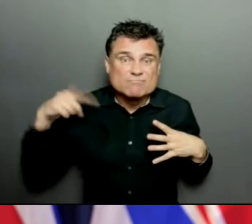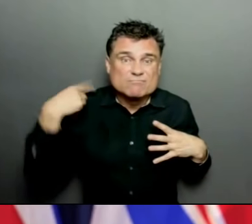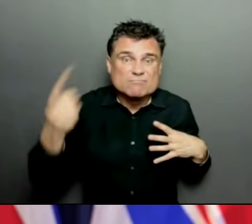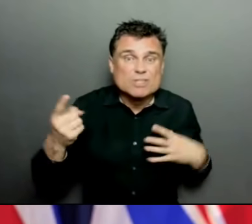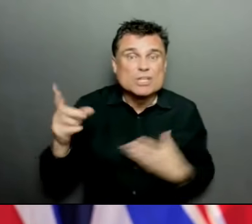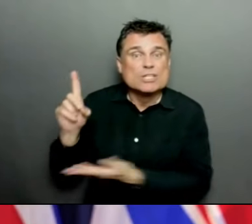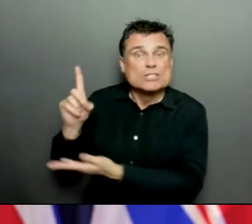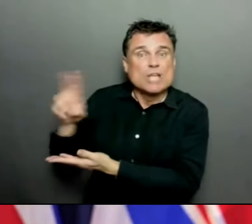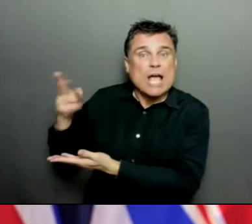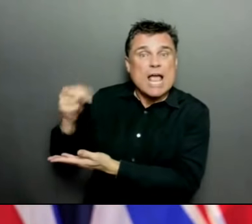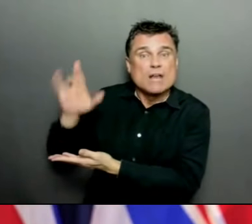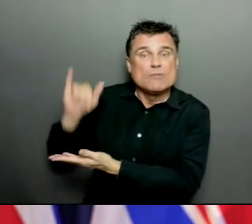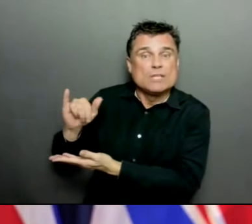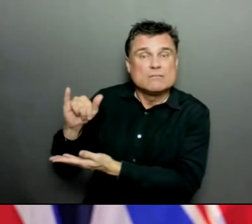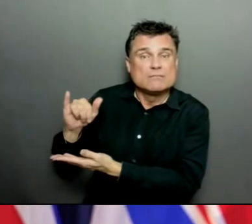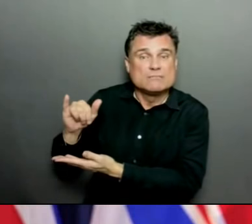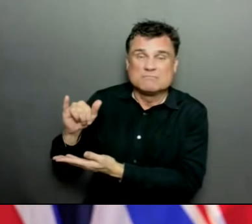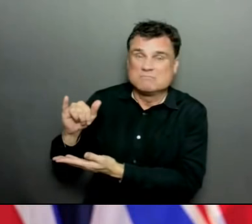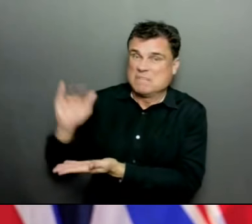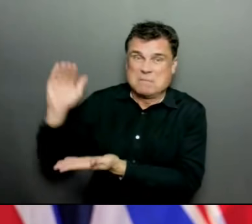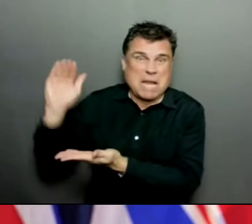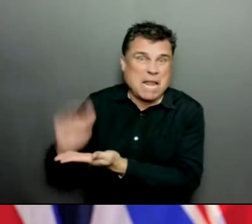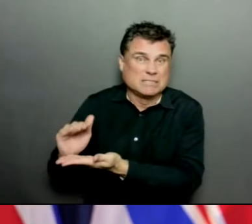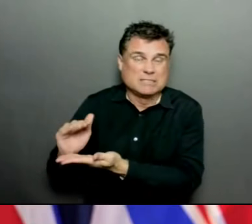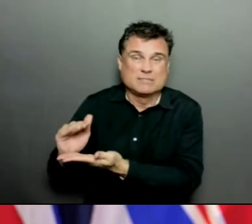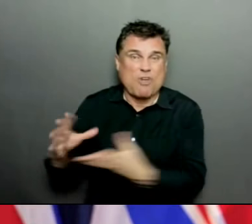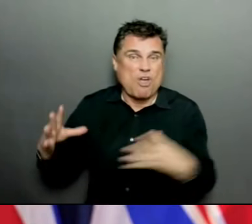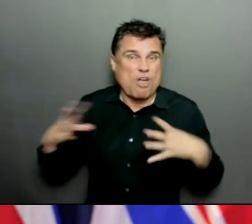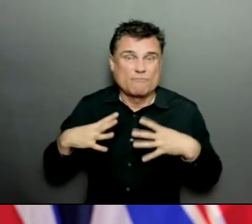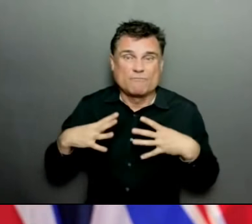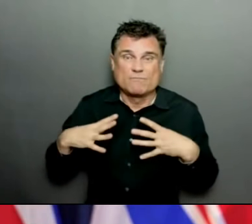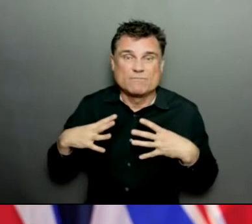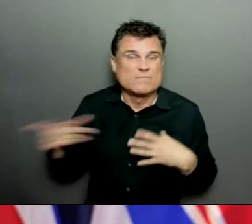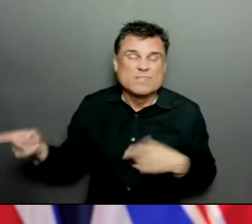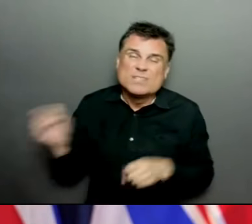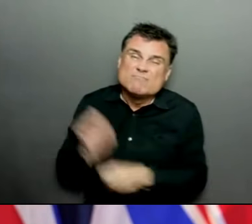write anything in her off-hours is a matter of extraordinary achievement, but in any